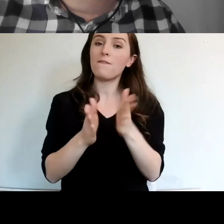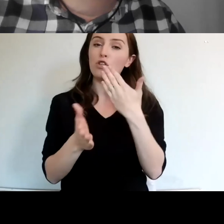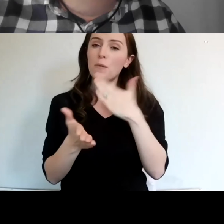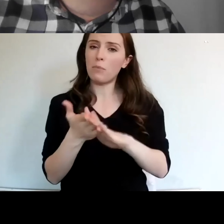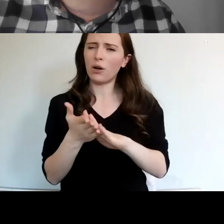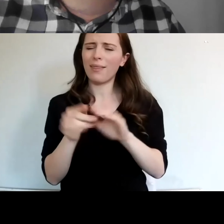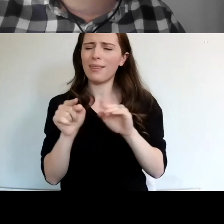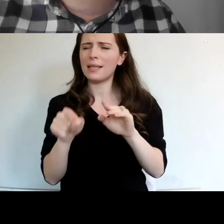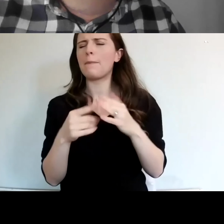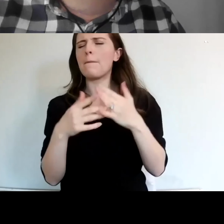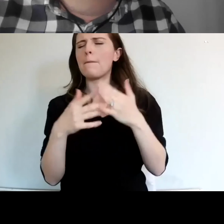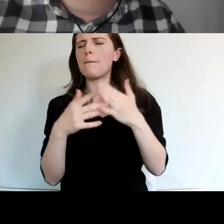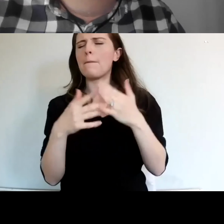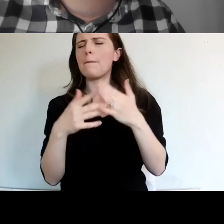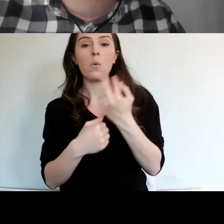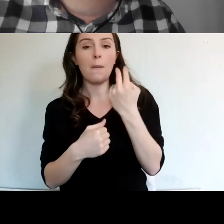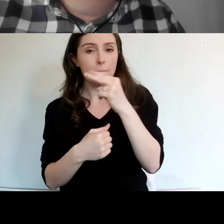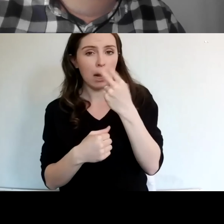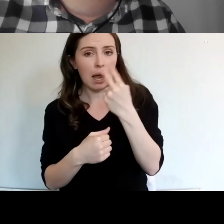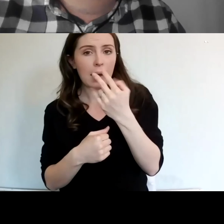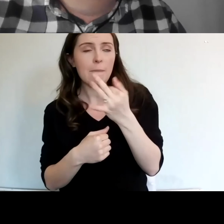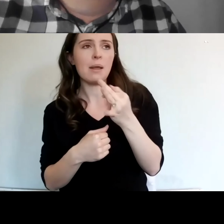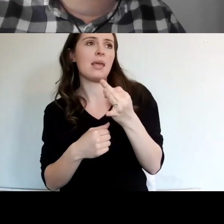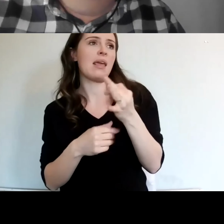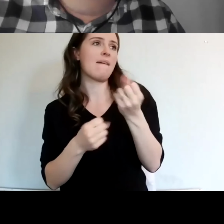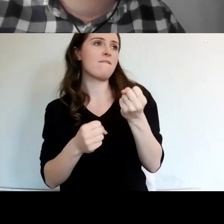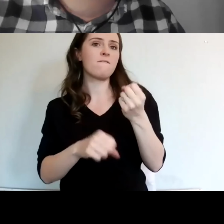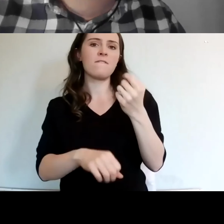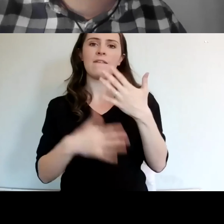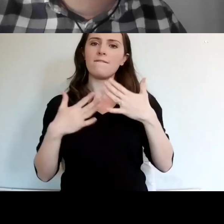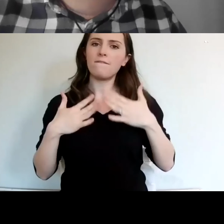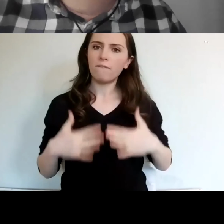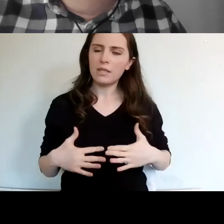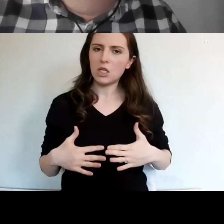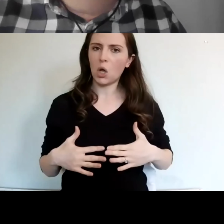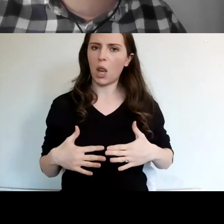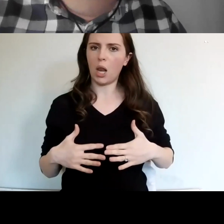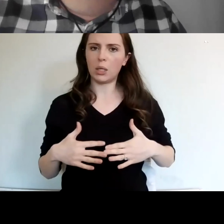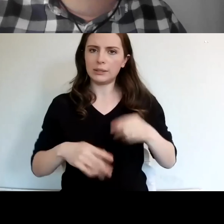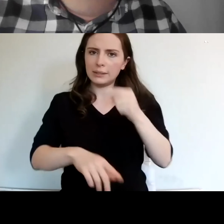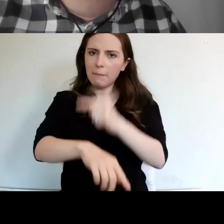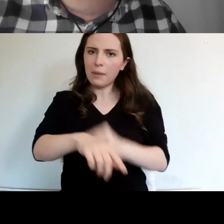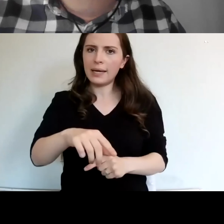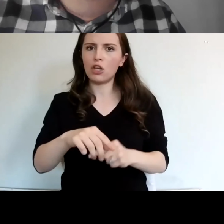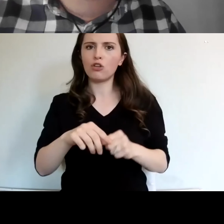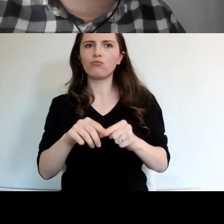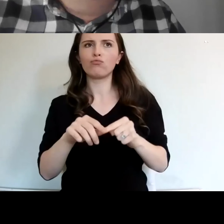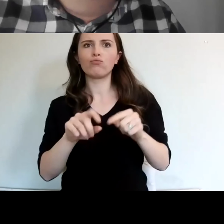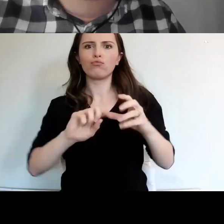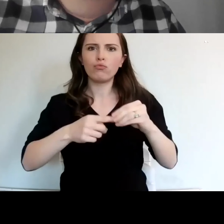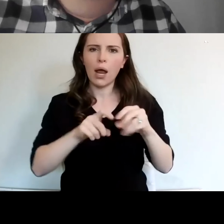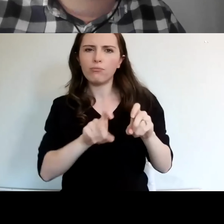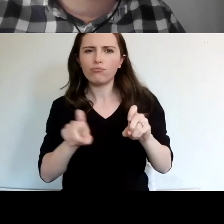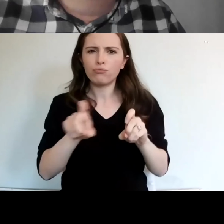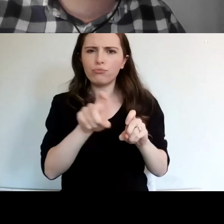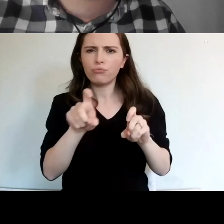or some users with physical and motor disabilities, where you're trying to navigate your way through a website to quickly book tickets